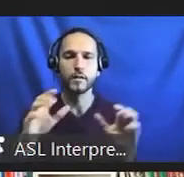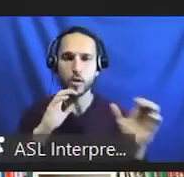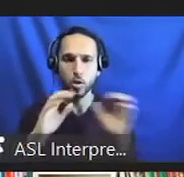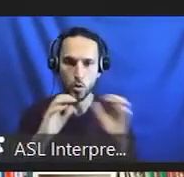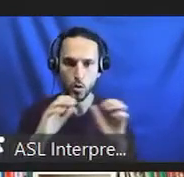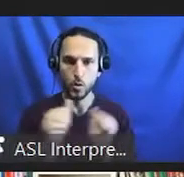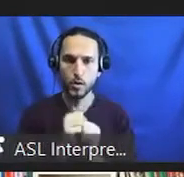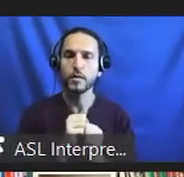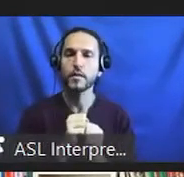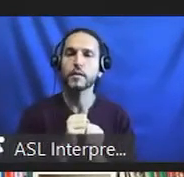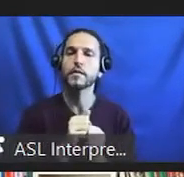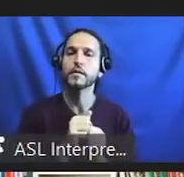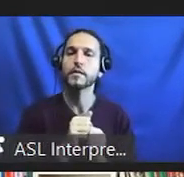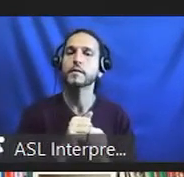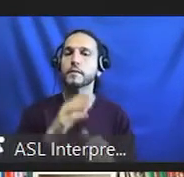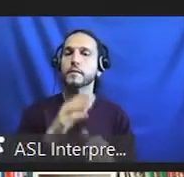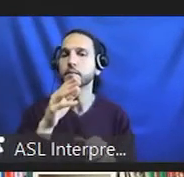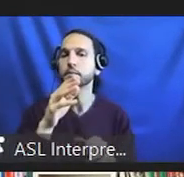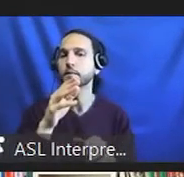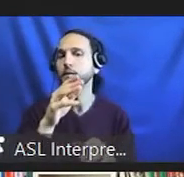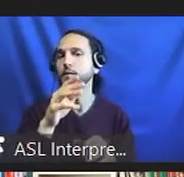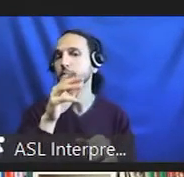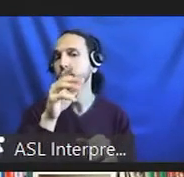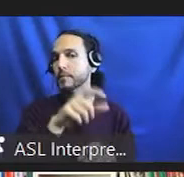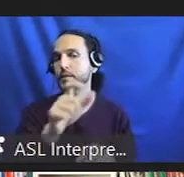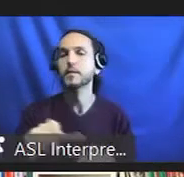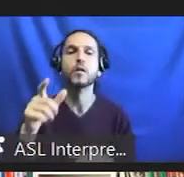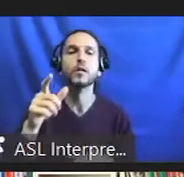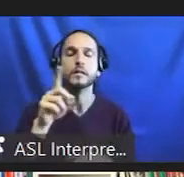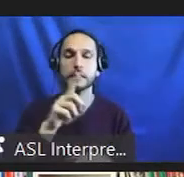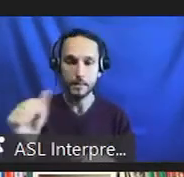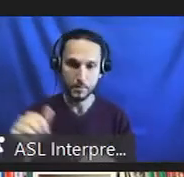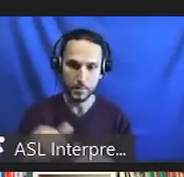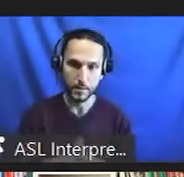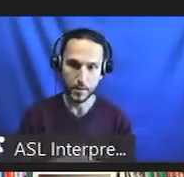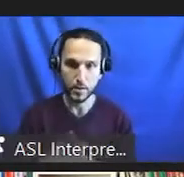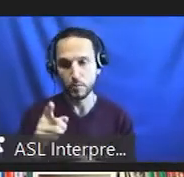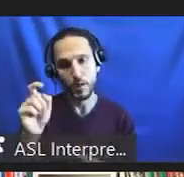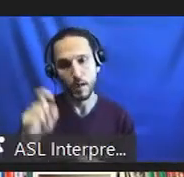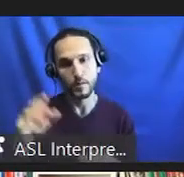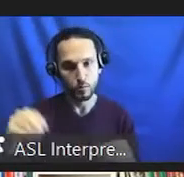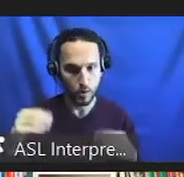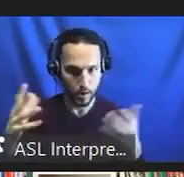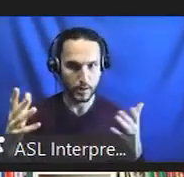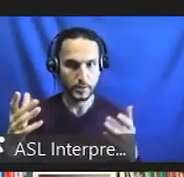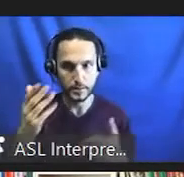with people who are disabled, individuals with disabilities. So you need to provide some sort of accommodation